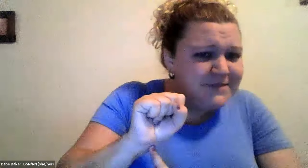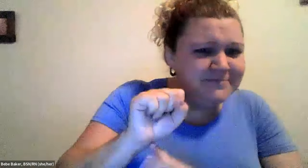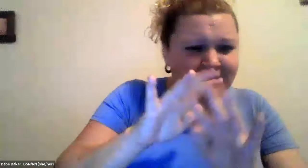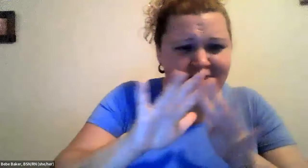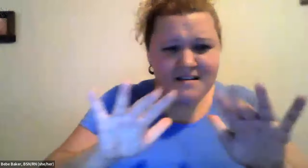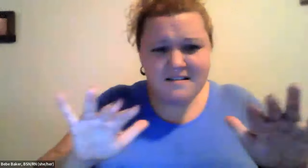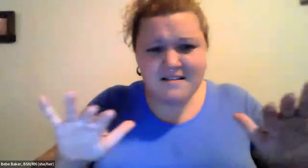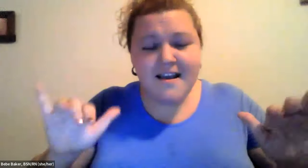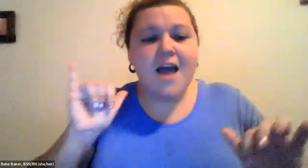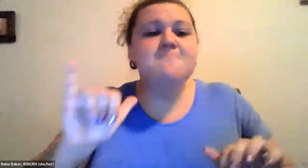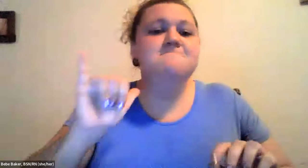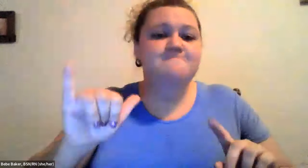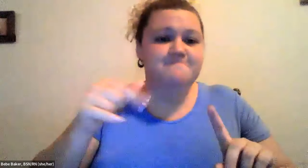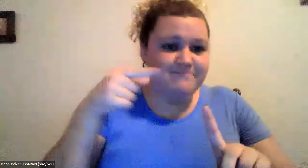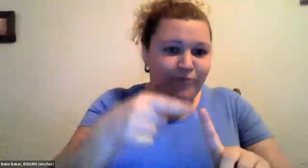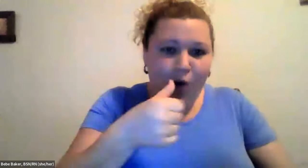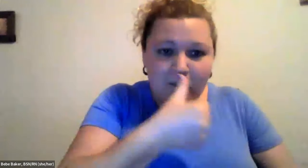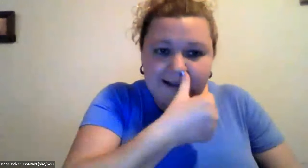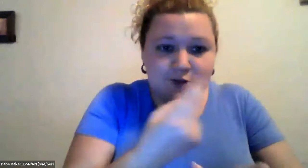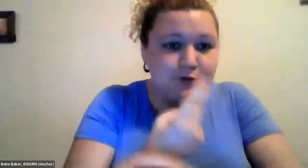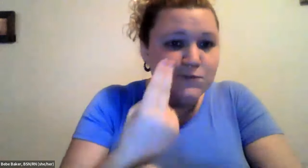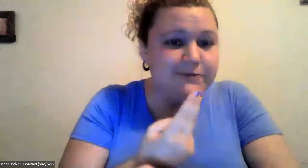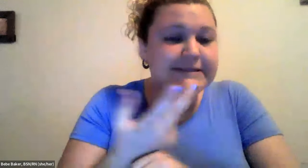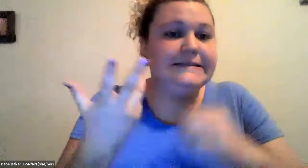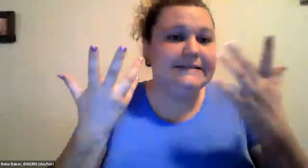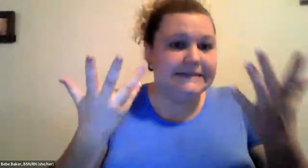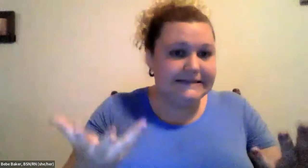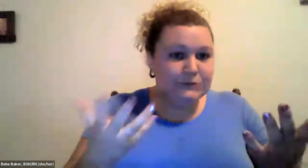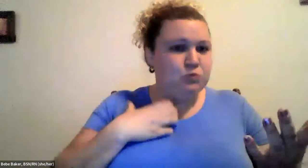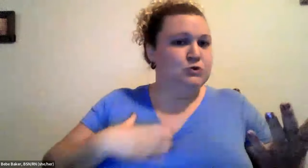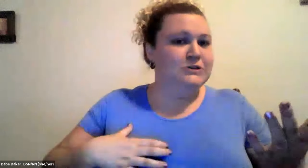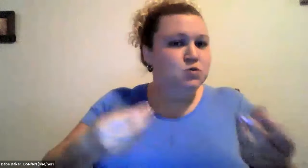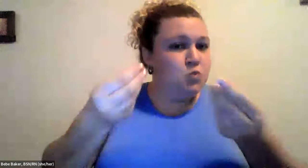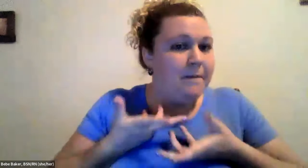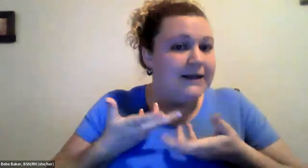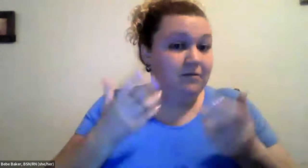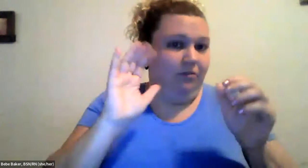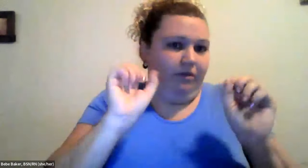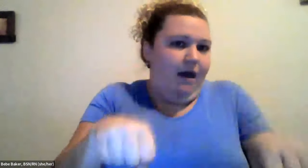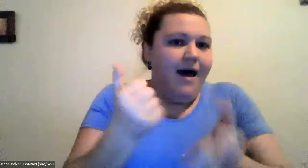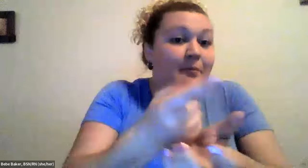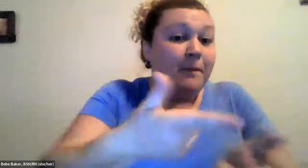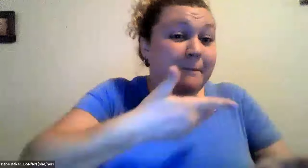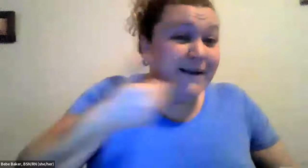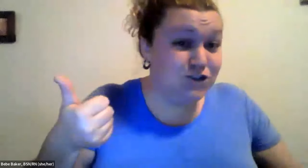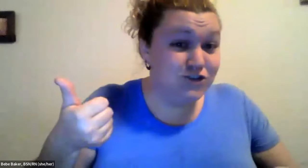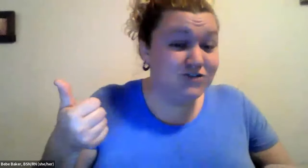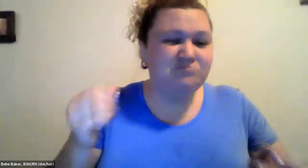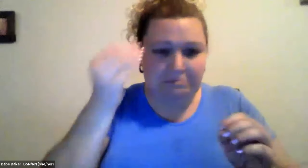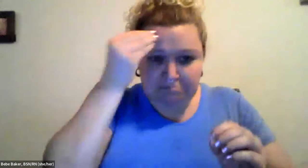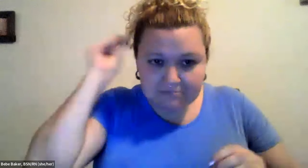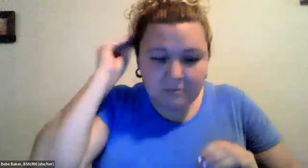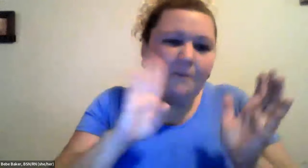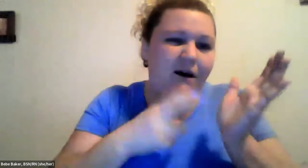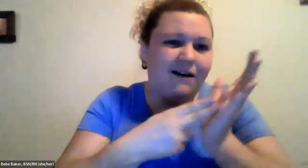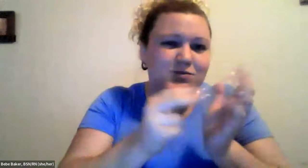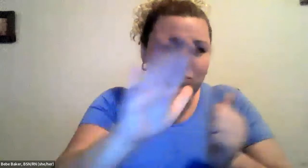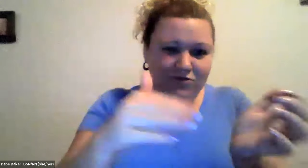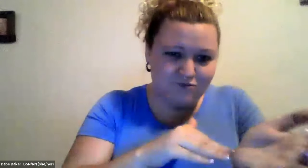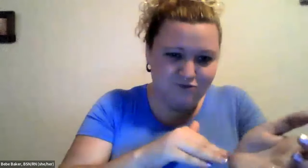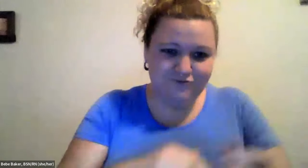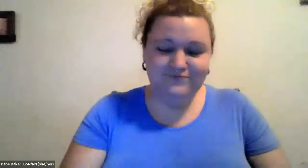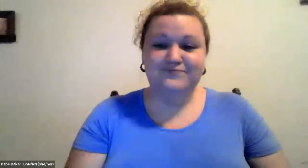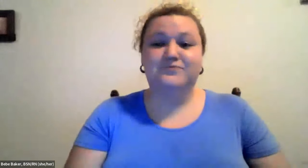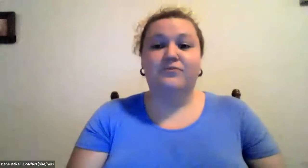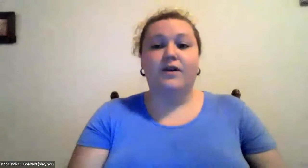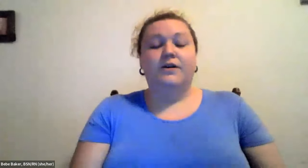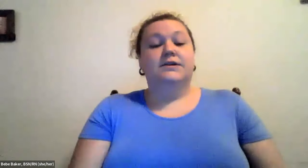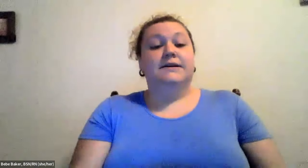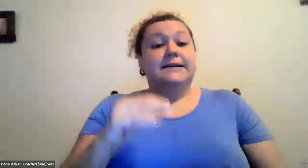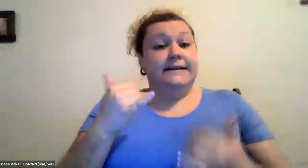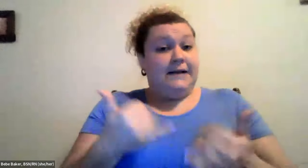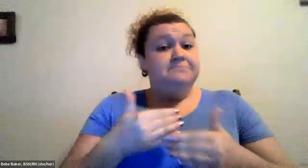Cristine Saunders: And we had to do all kinds of lab work and everything and that's when we realized that he was a cocaine user I wish he had told me I could have helped them in a better way so something to keep in mind, to be honest with your doctor.